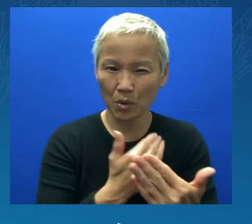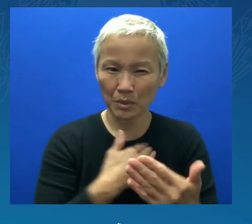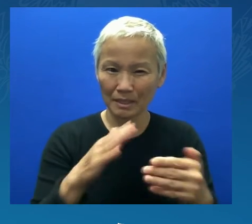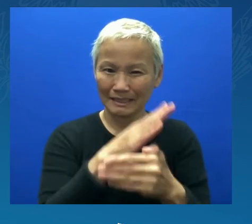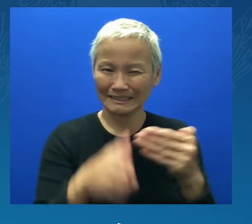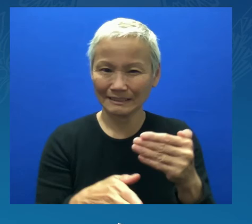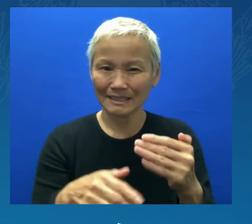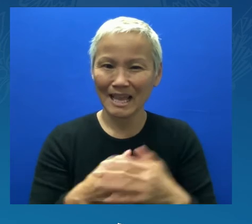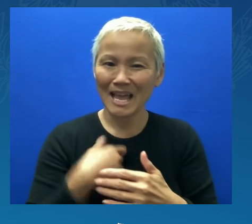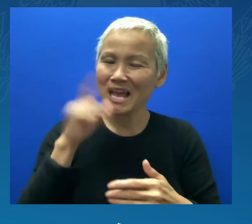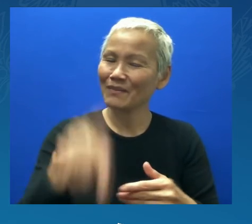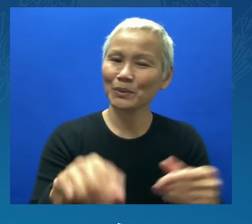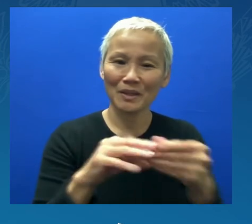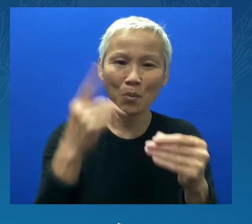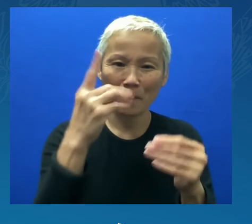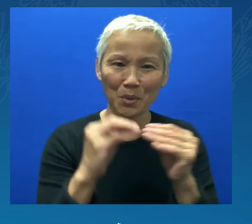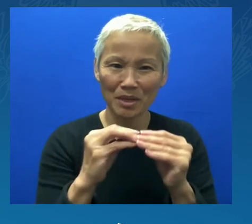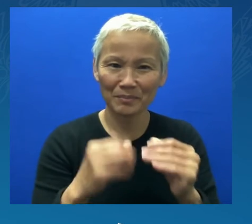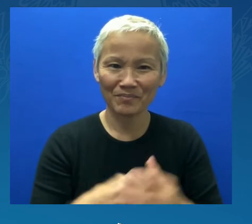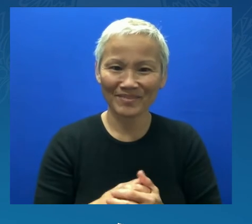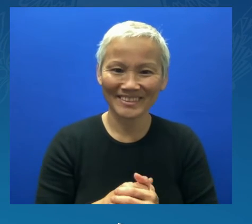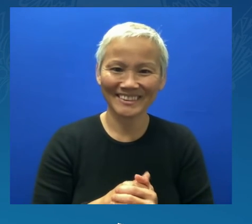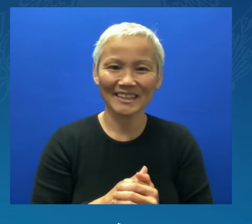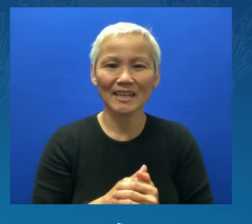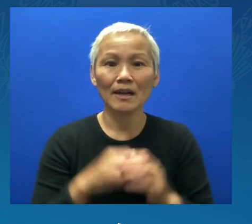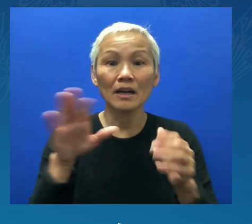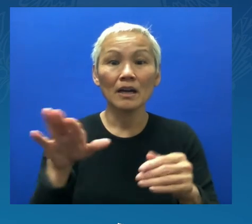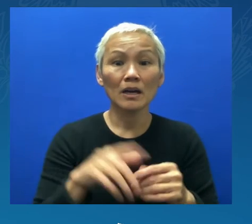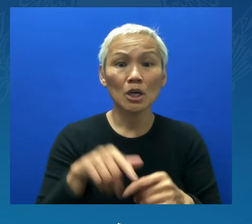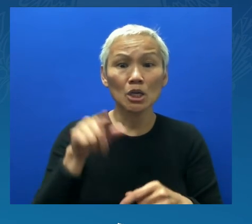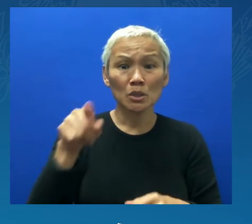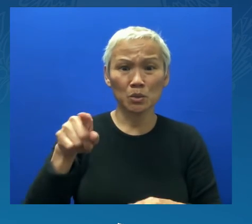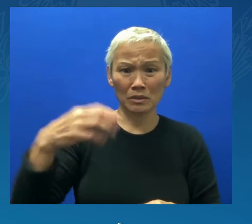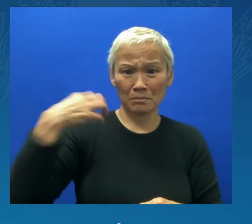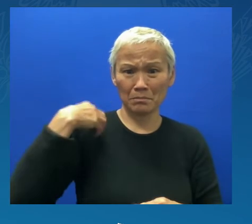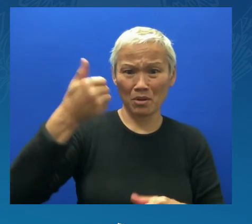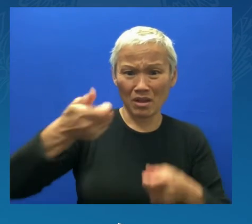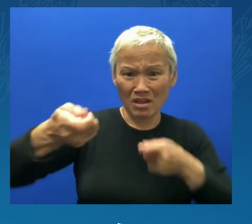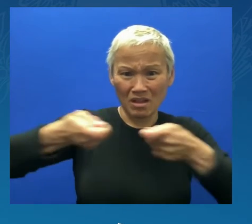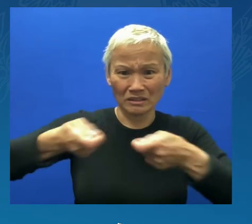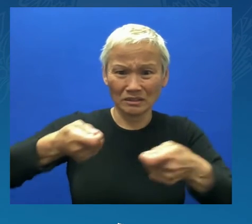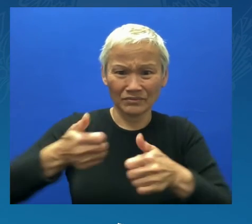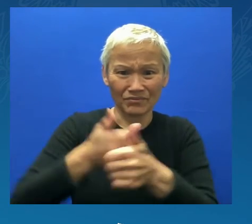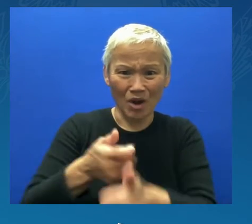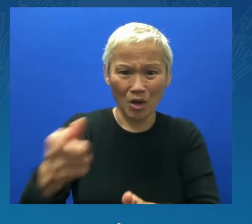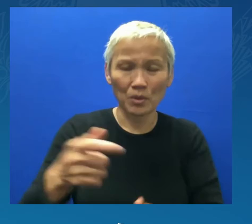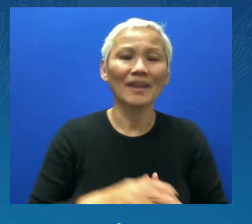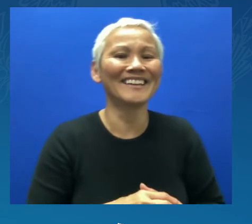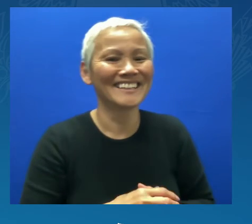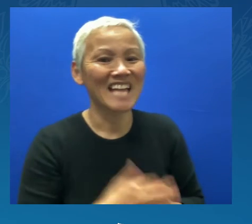Gov. Lujan Grisham: You are in charge. The Vice President: Because I -- I told you I brought props, and I -- I want to show you my second one, okay?